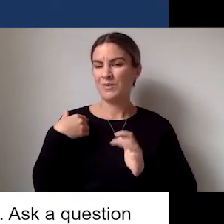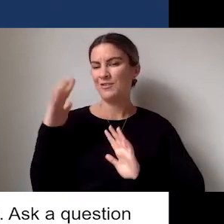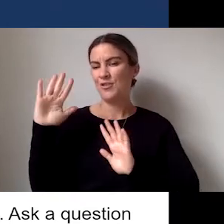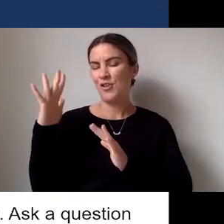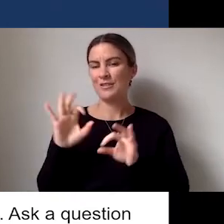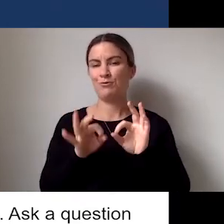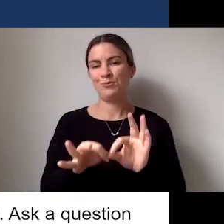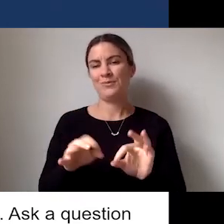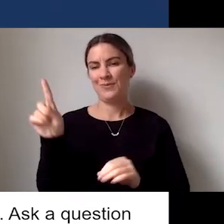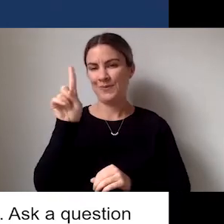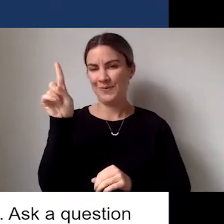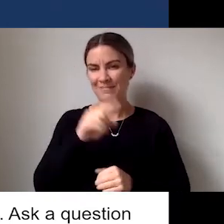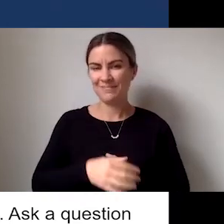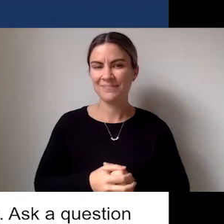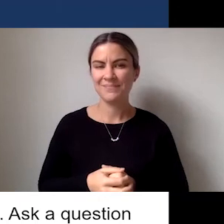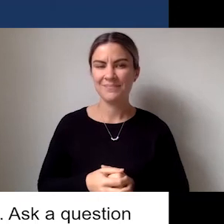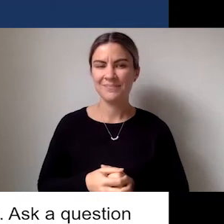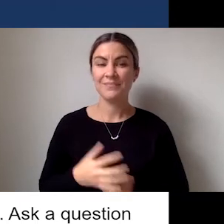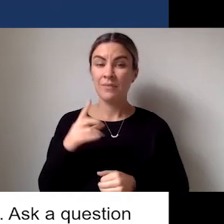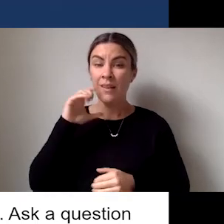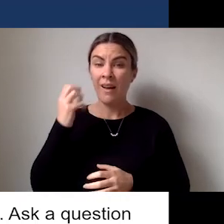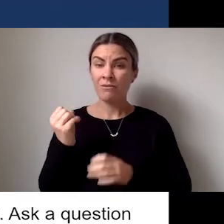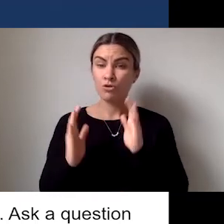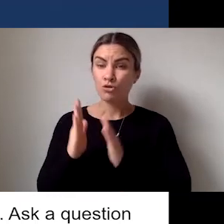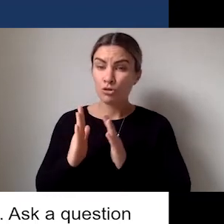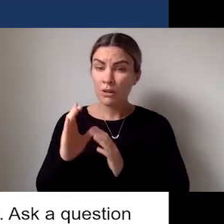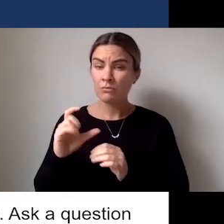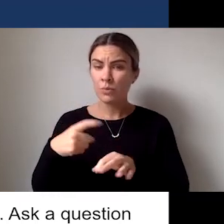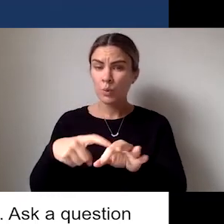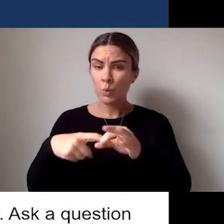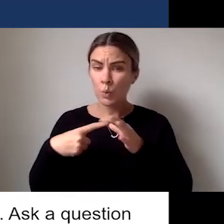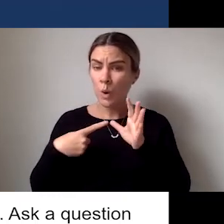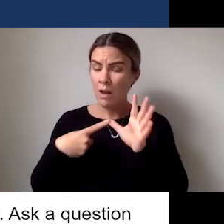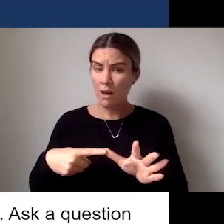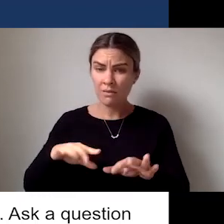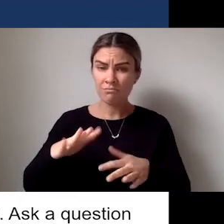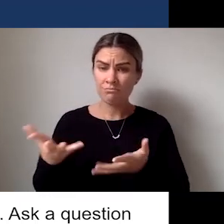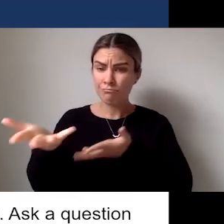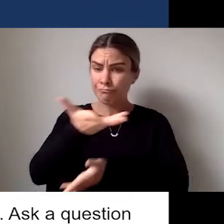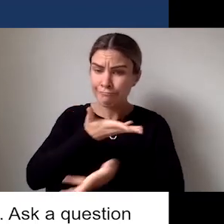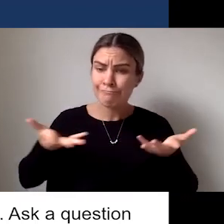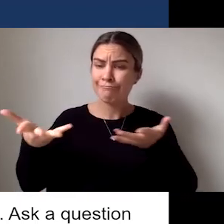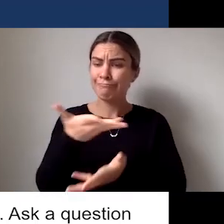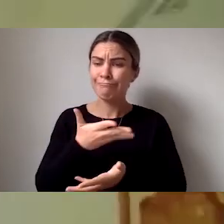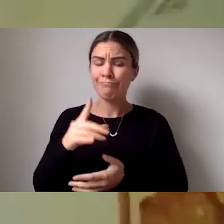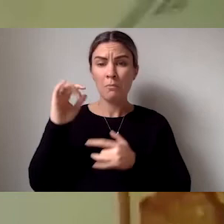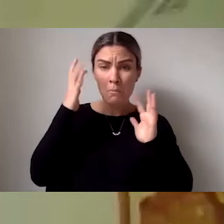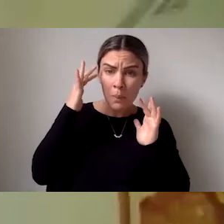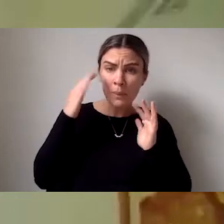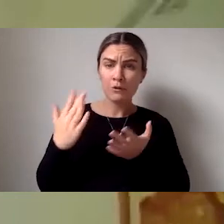We will run a chat and we invite you to share idea, thoughts and resources. Frances will look